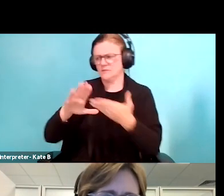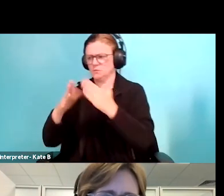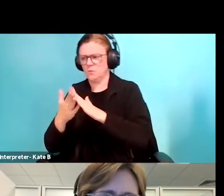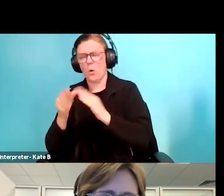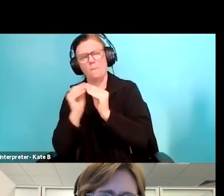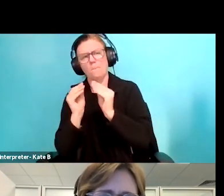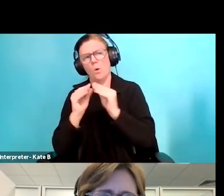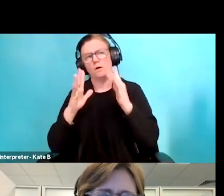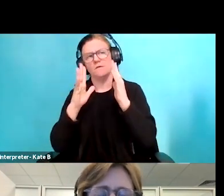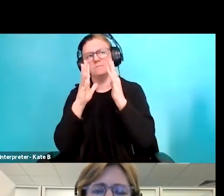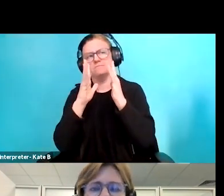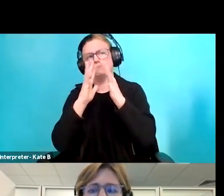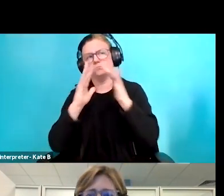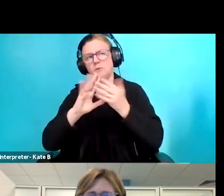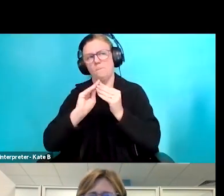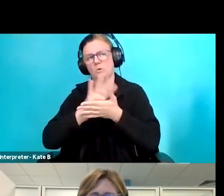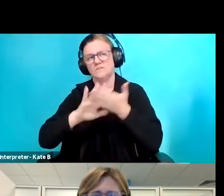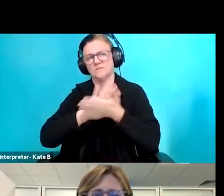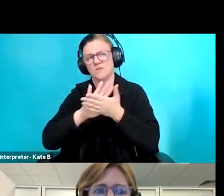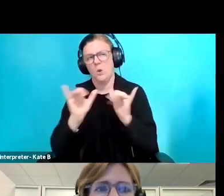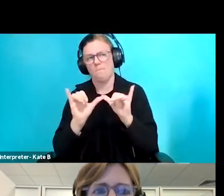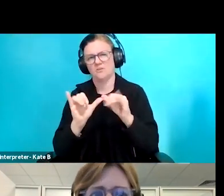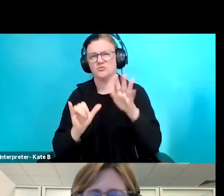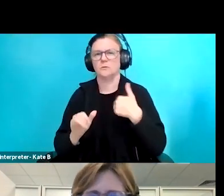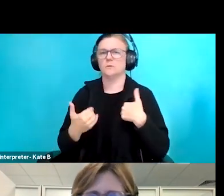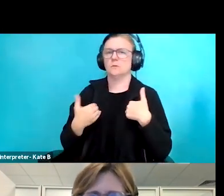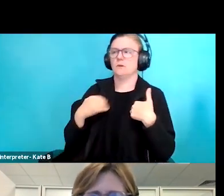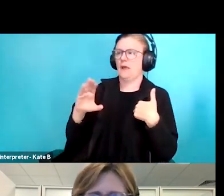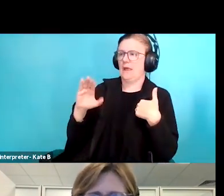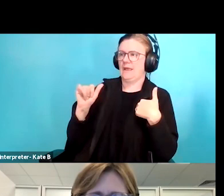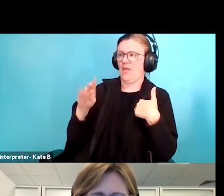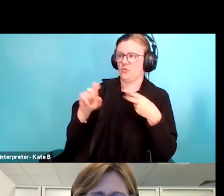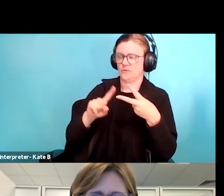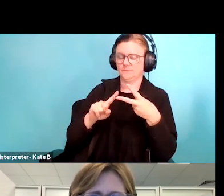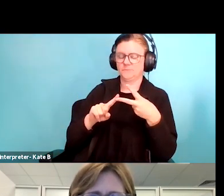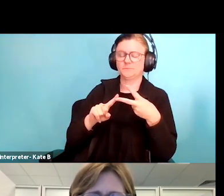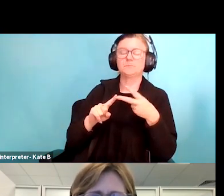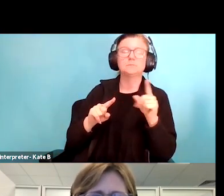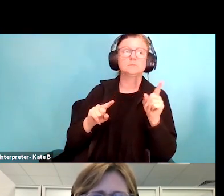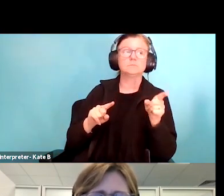[Dr. Catherine Ipsen:] I will respond on the second one. So we captured it